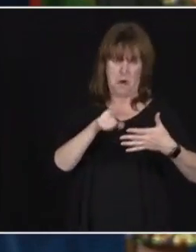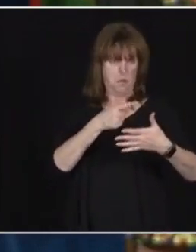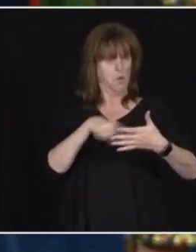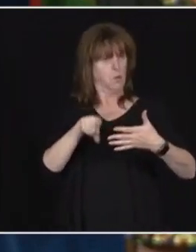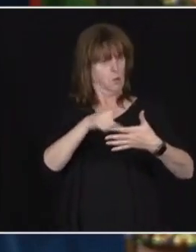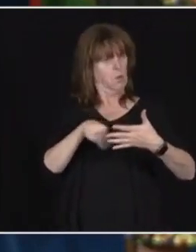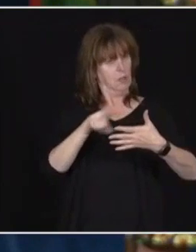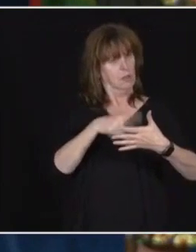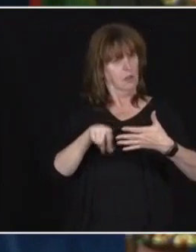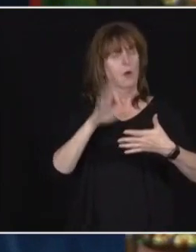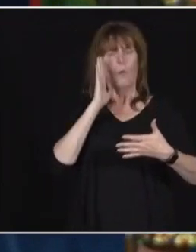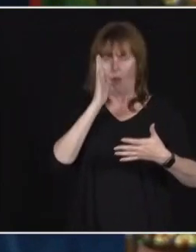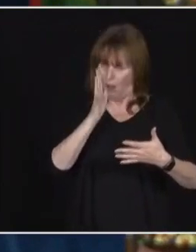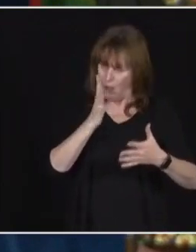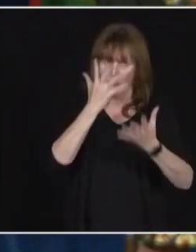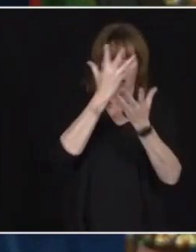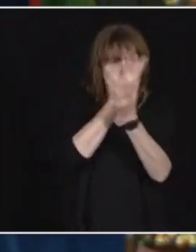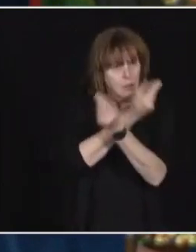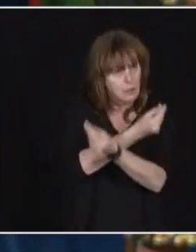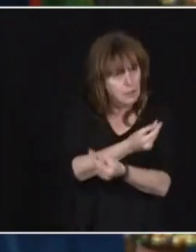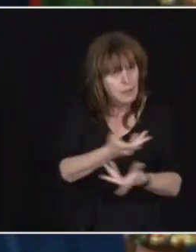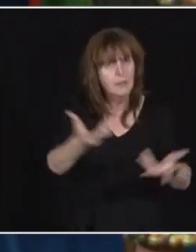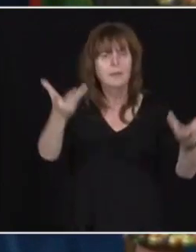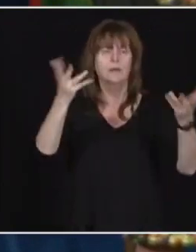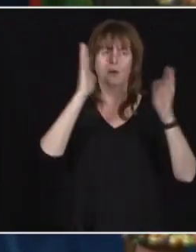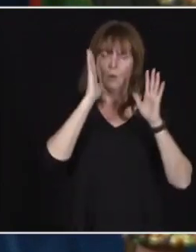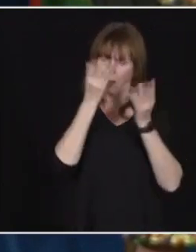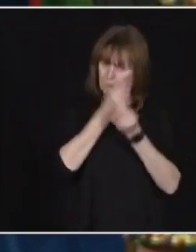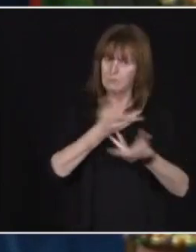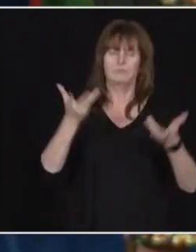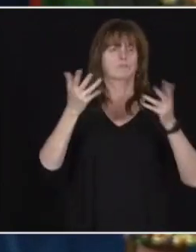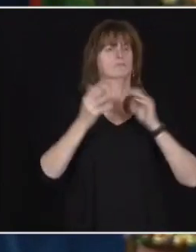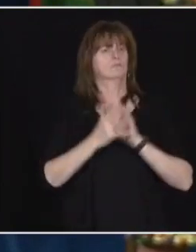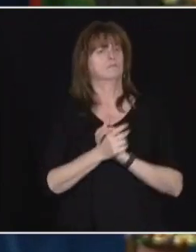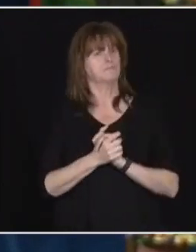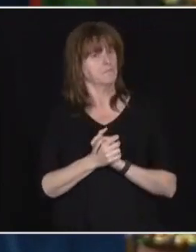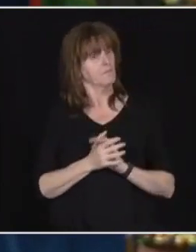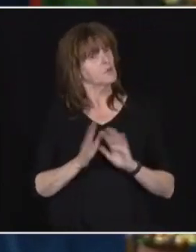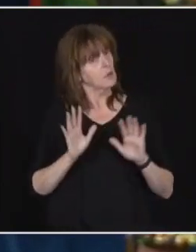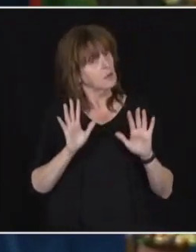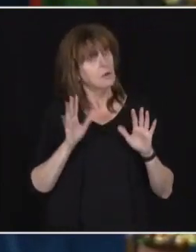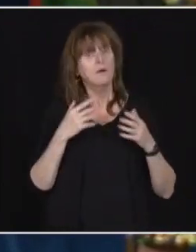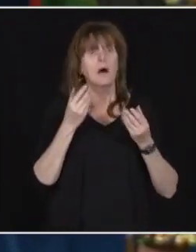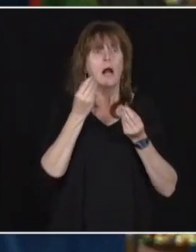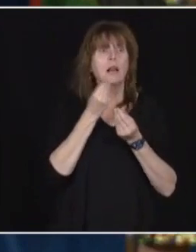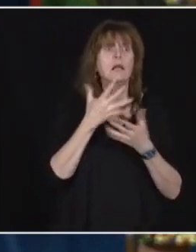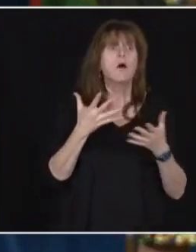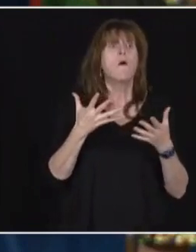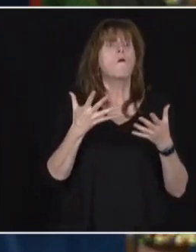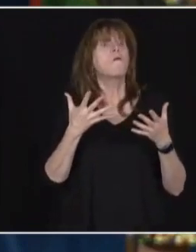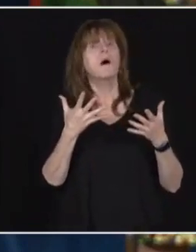We can confirm that early next week the plan will be communicated to the public transparently and we will let you know both